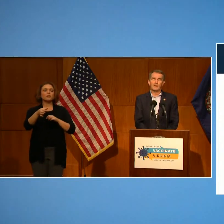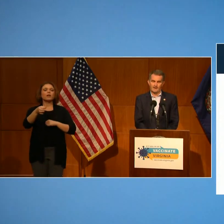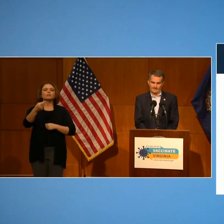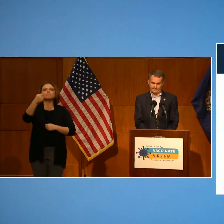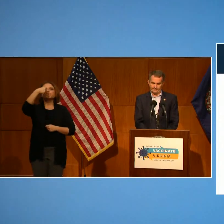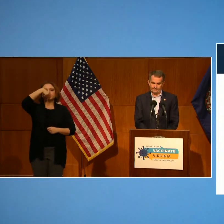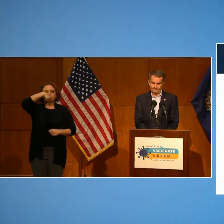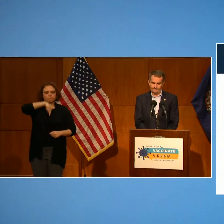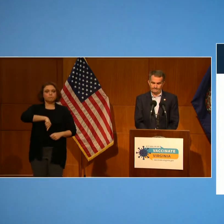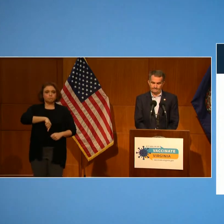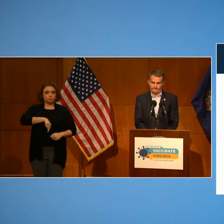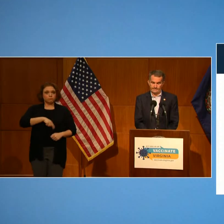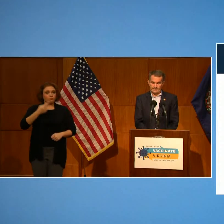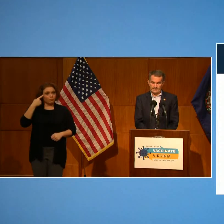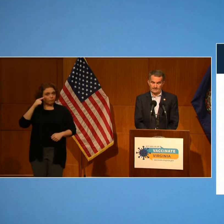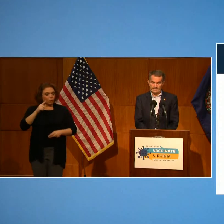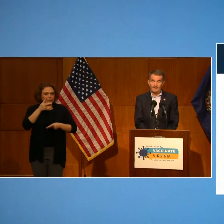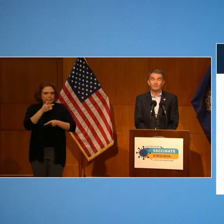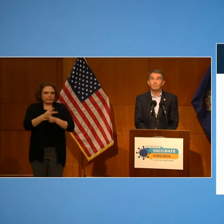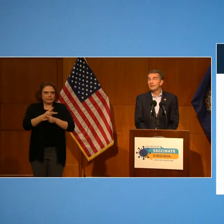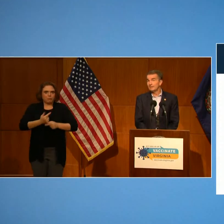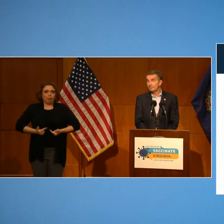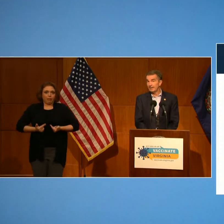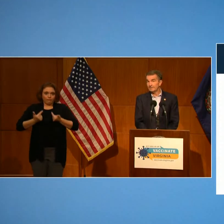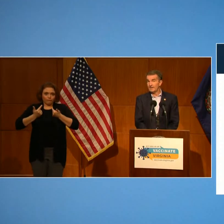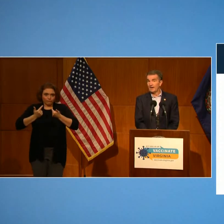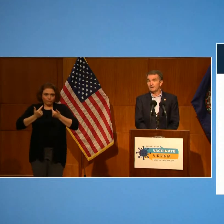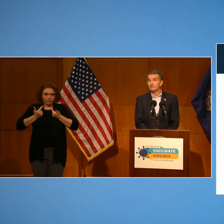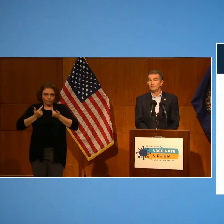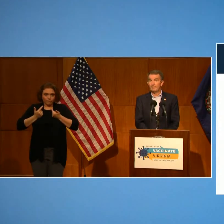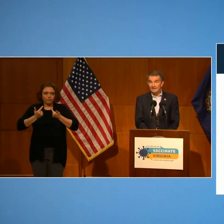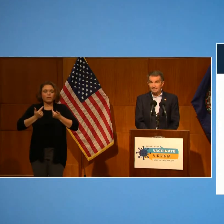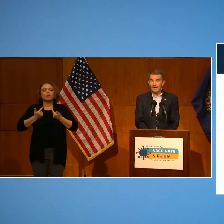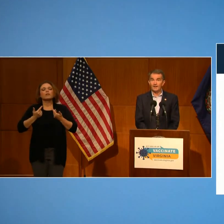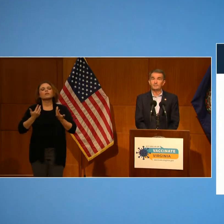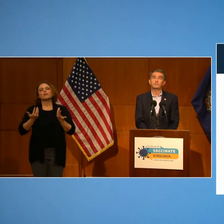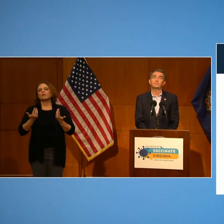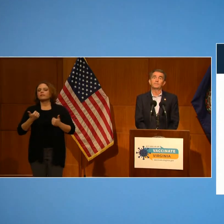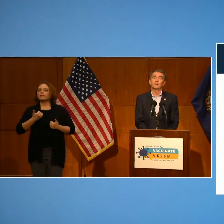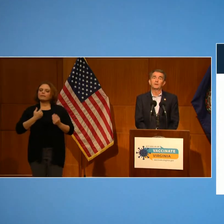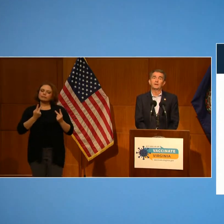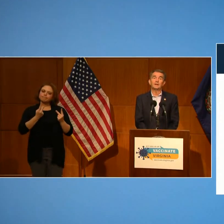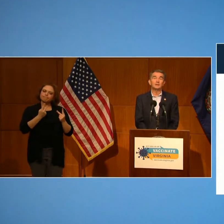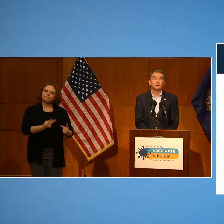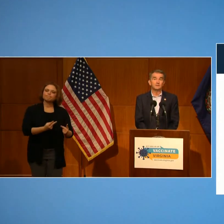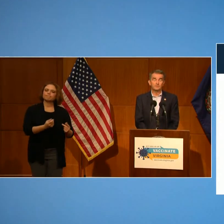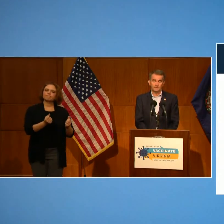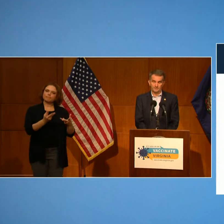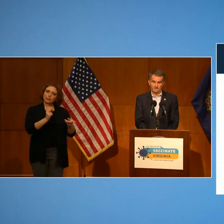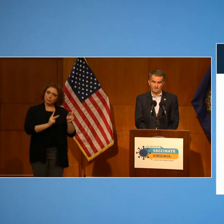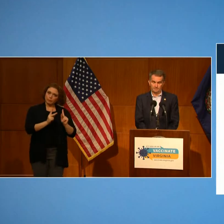SIZE OF A GARDEN HOSE. DANIEL THROAT. TO KEEP YOU ALIVE.